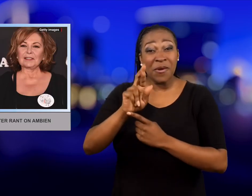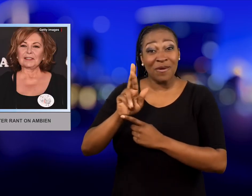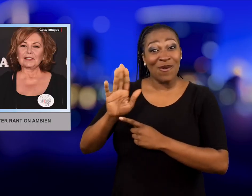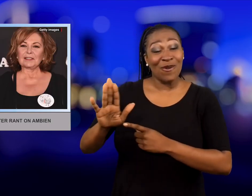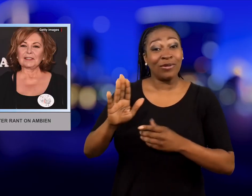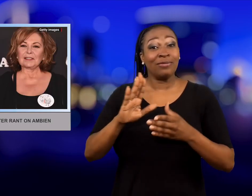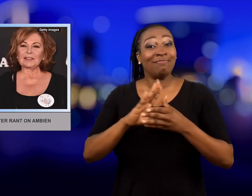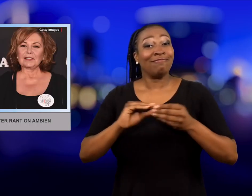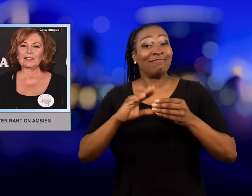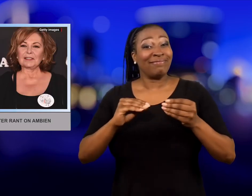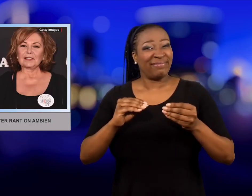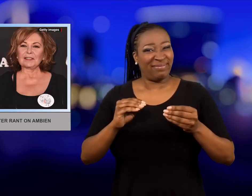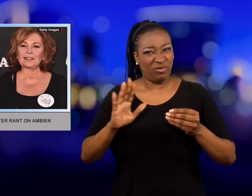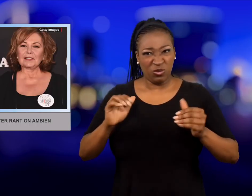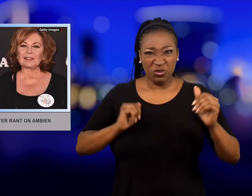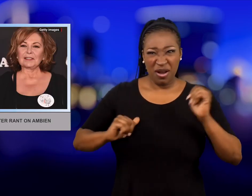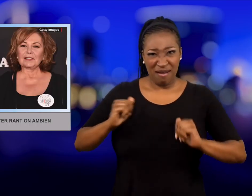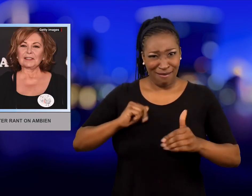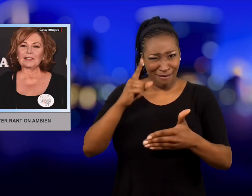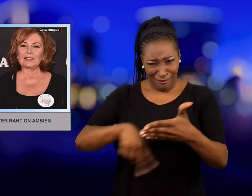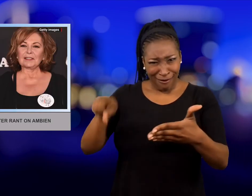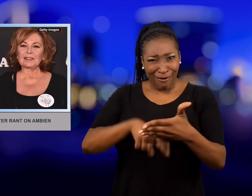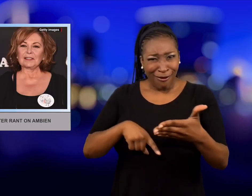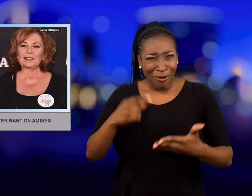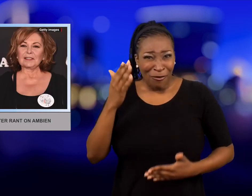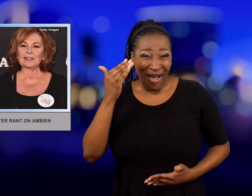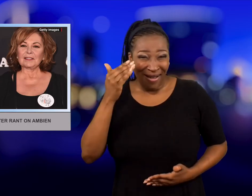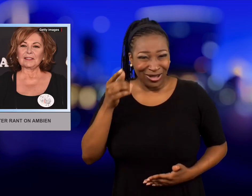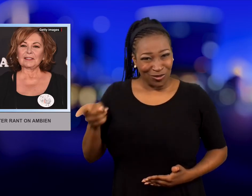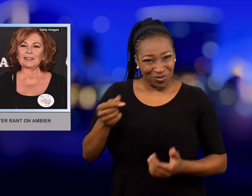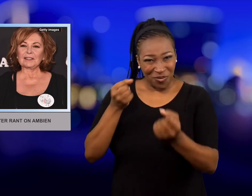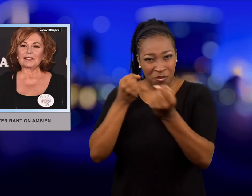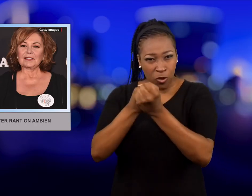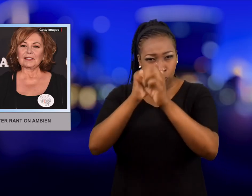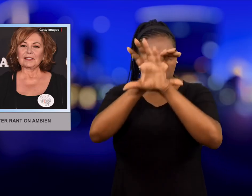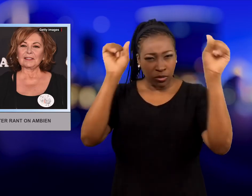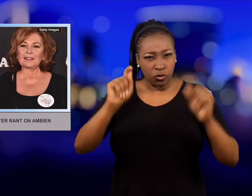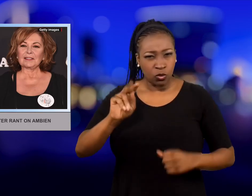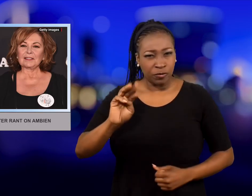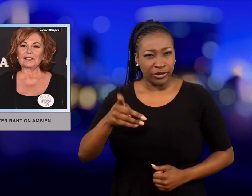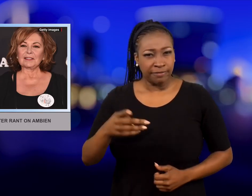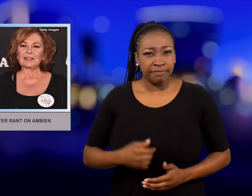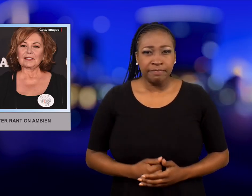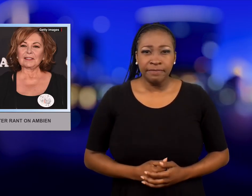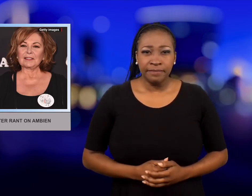Barr says her show was canceled because of her support of President Trump.